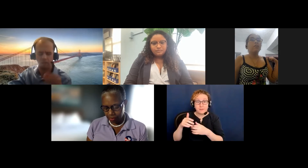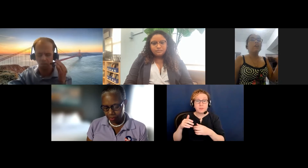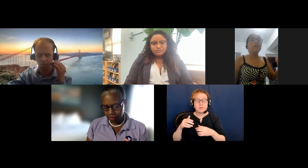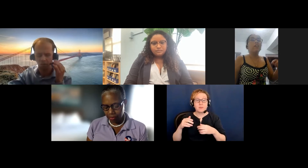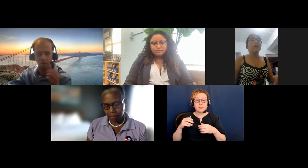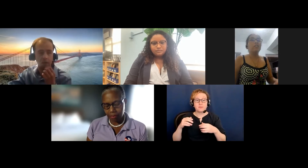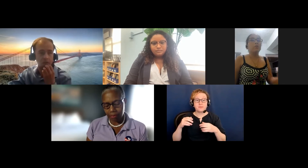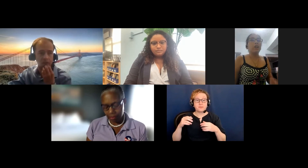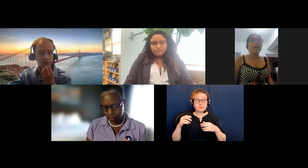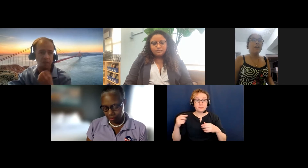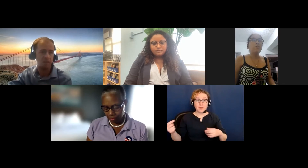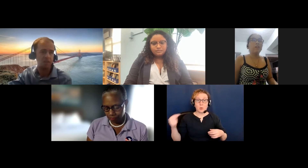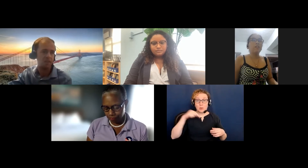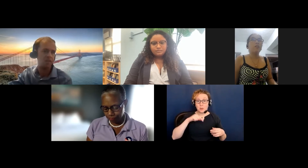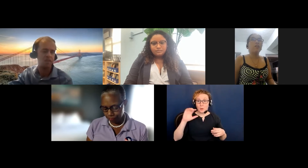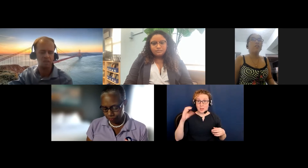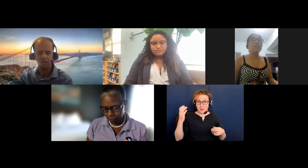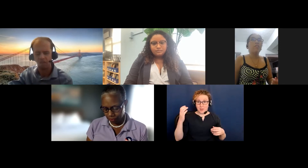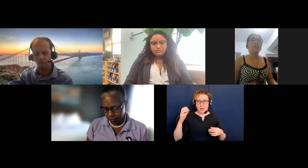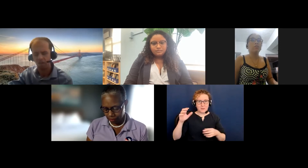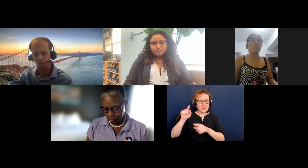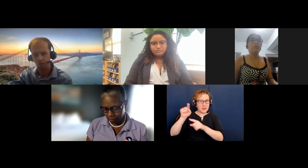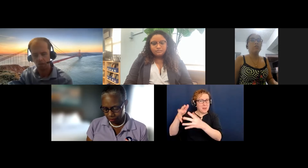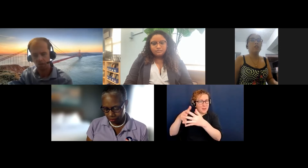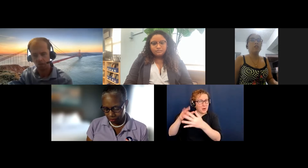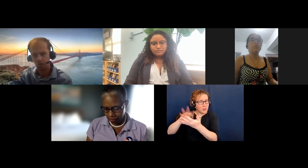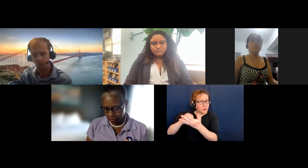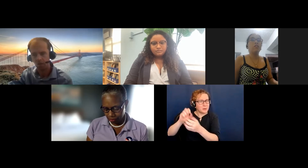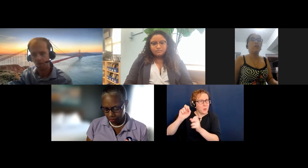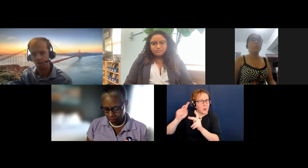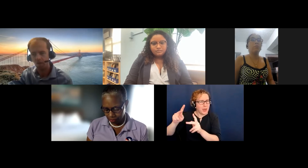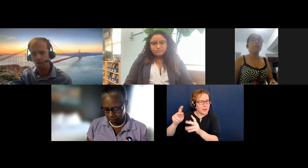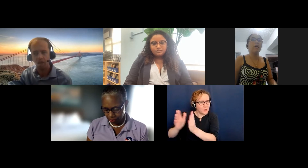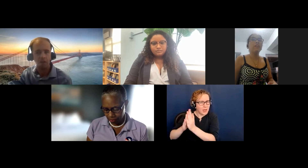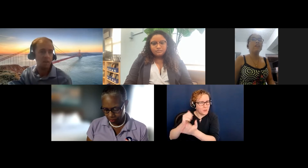learning that it is okay to ask for help, it is okay to say you need help politely,